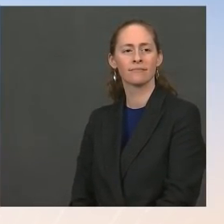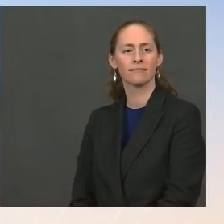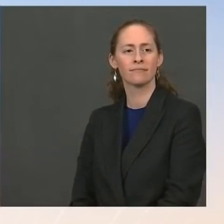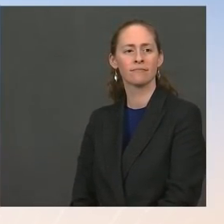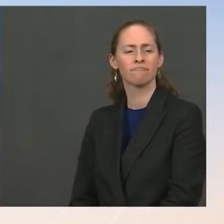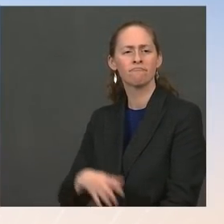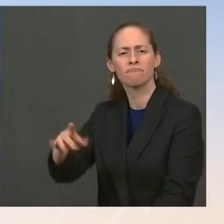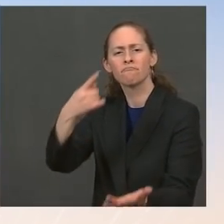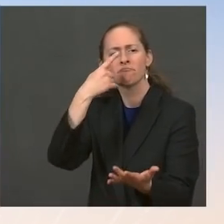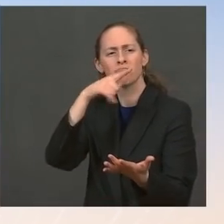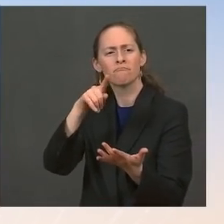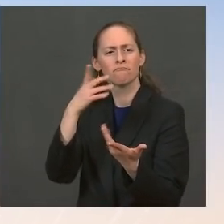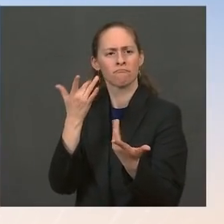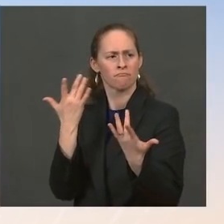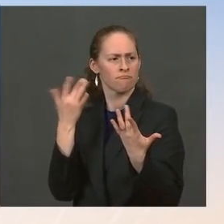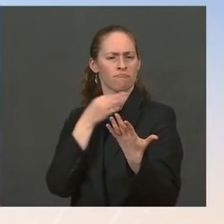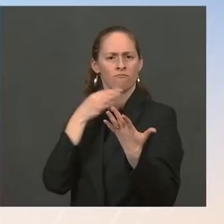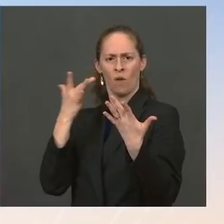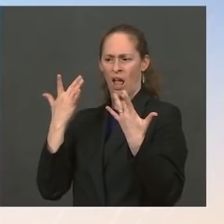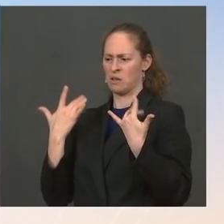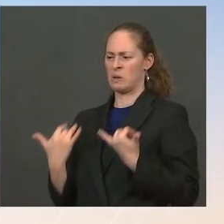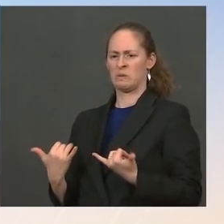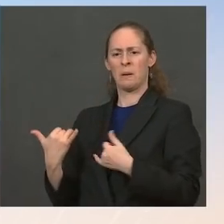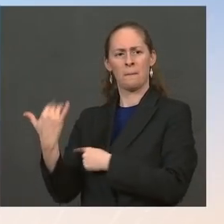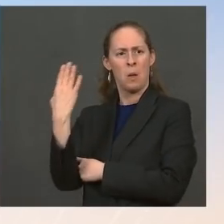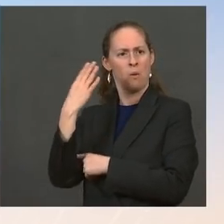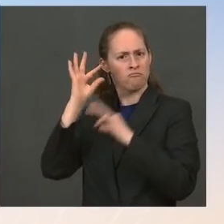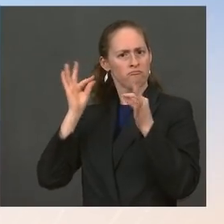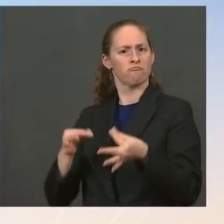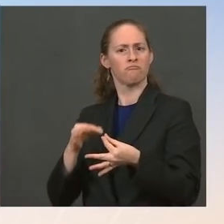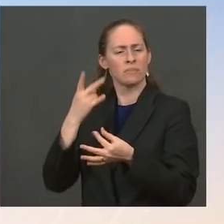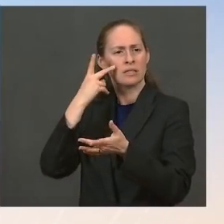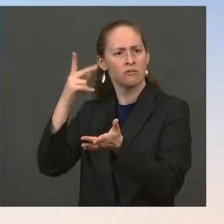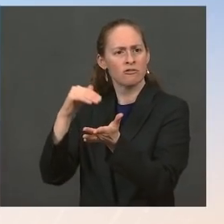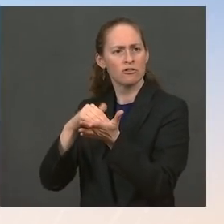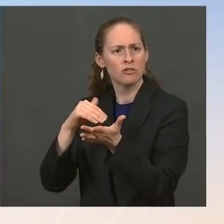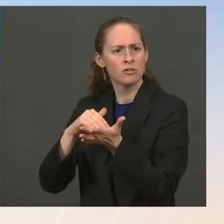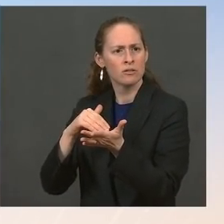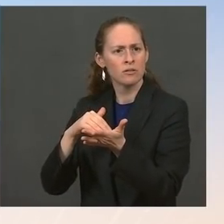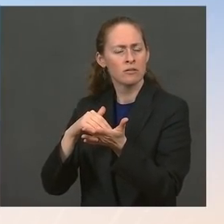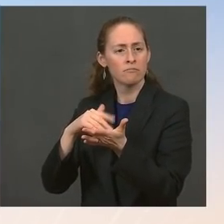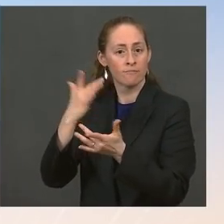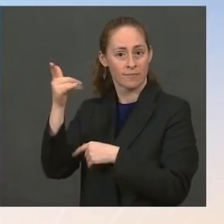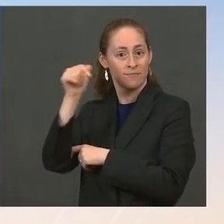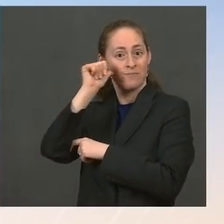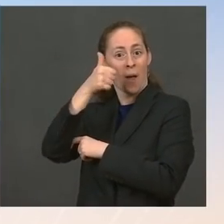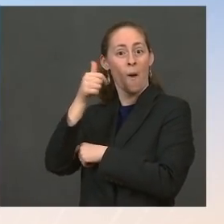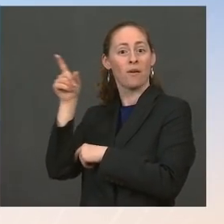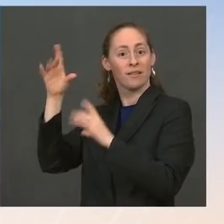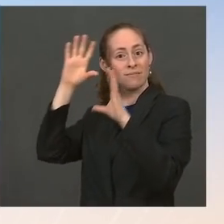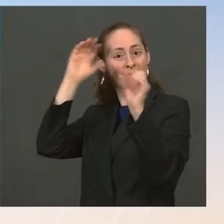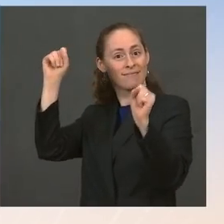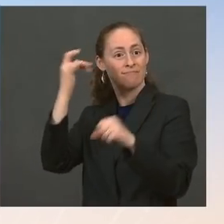Did the fact that the President is turning 79 years old tomorrow have anything to do with the timing? Did he want to have that before his birthday?